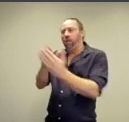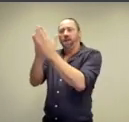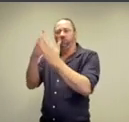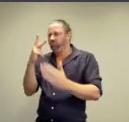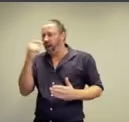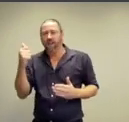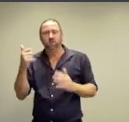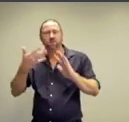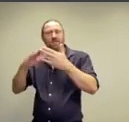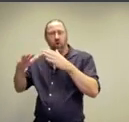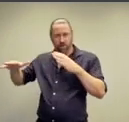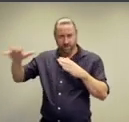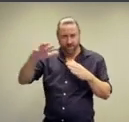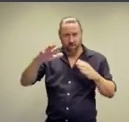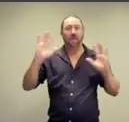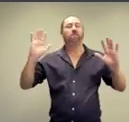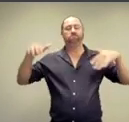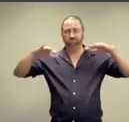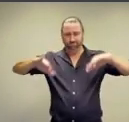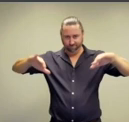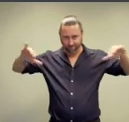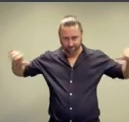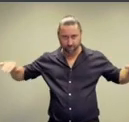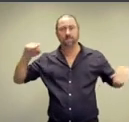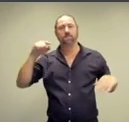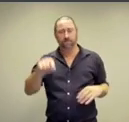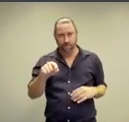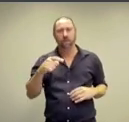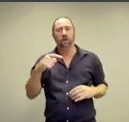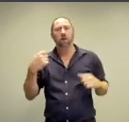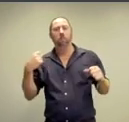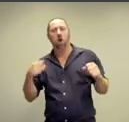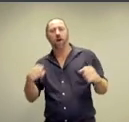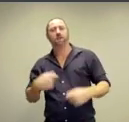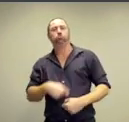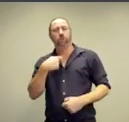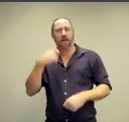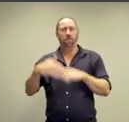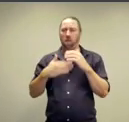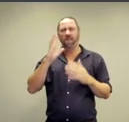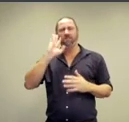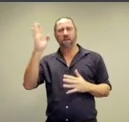I'm now going to move on to like, what happened when the biker jacket was incorporated into high fashion.